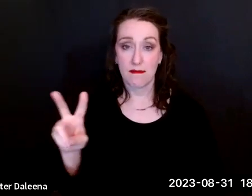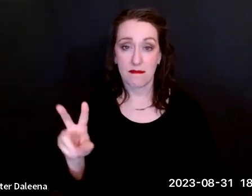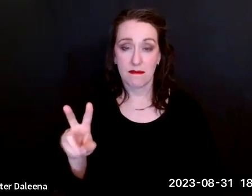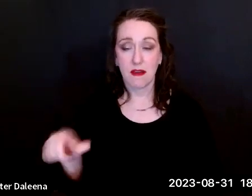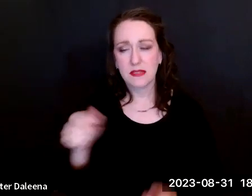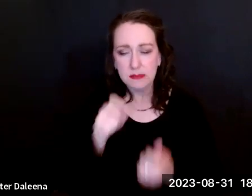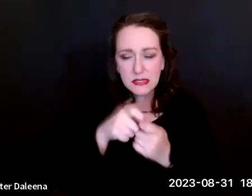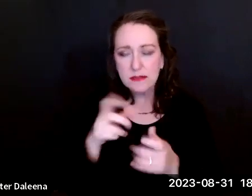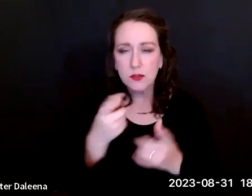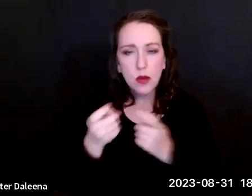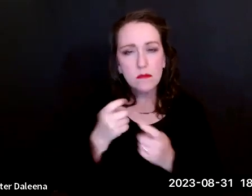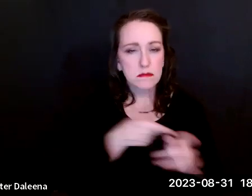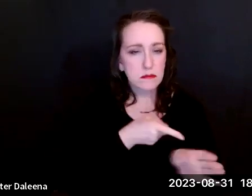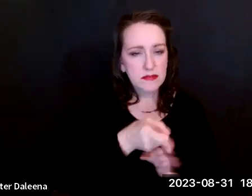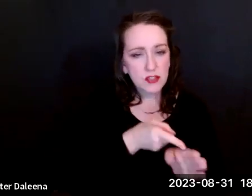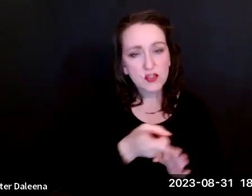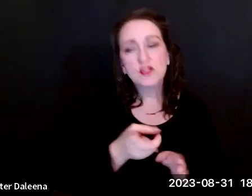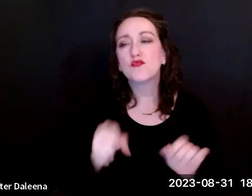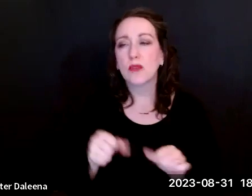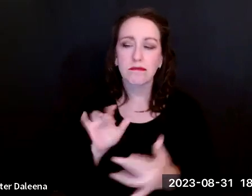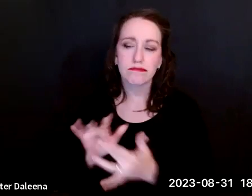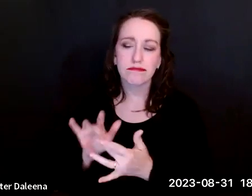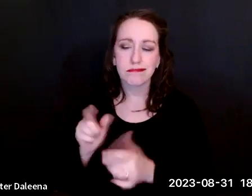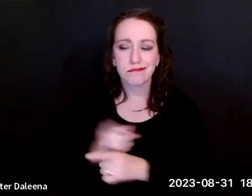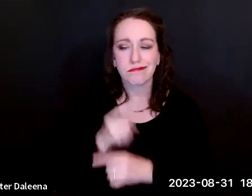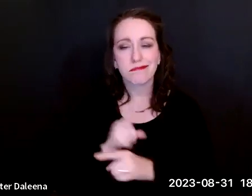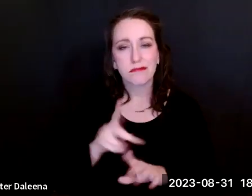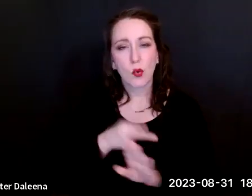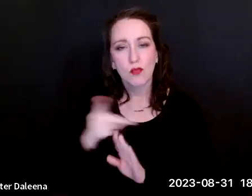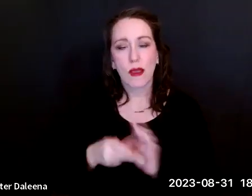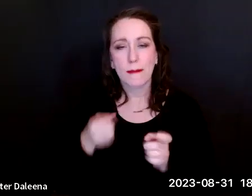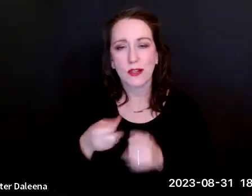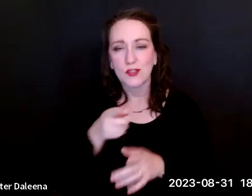about one of the professions you can contact the appropriate program manager listed on this slide